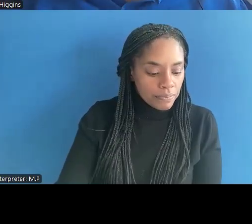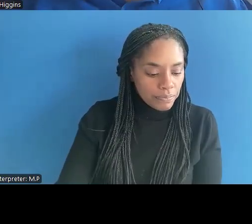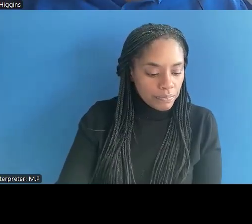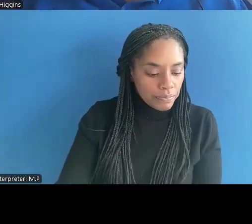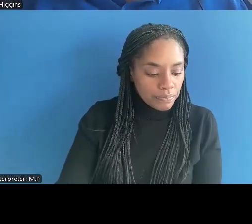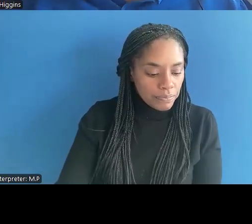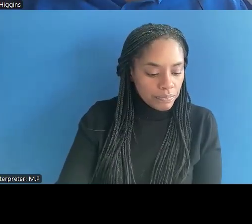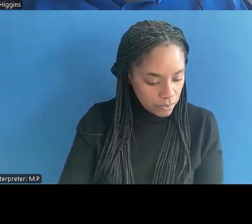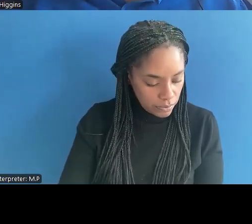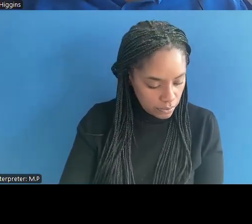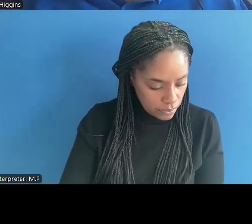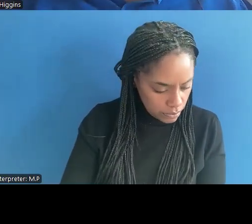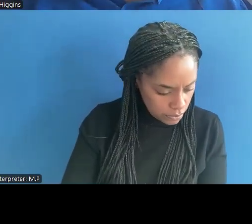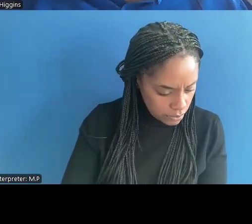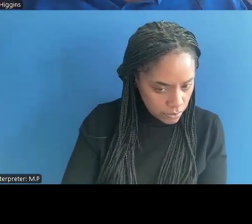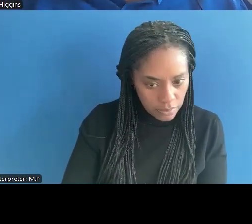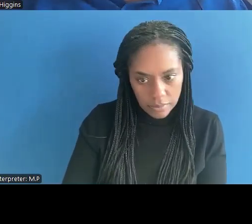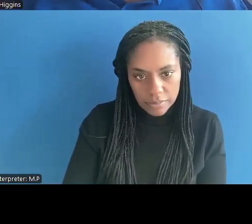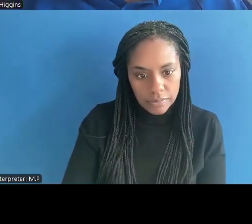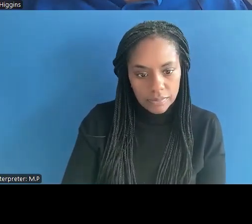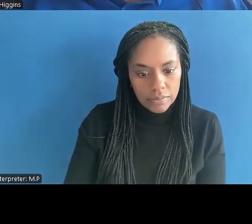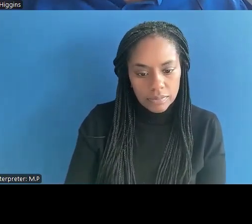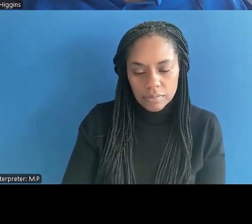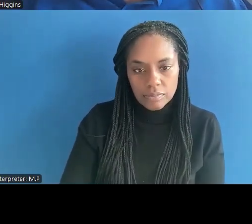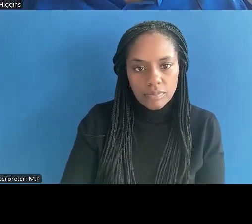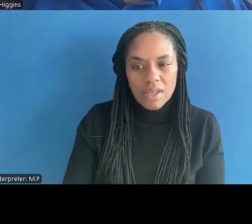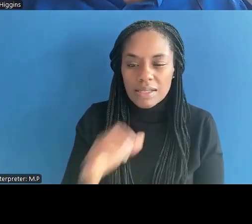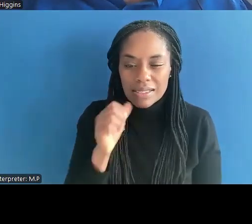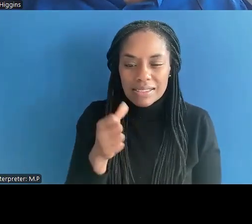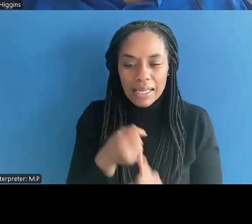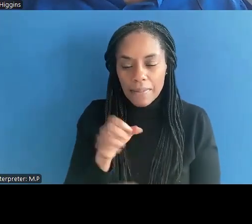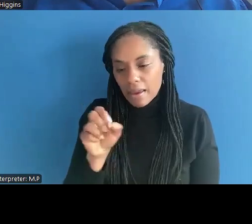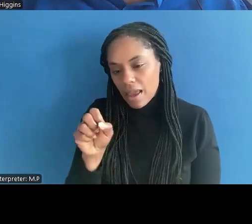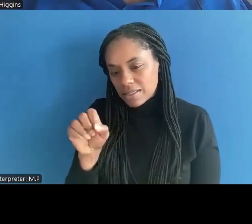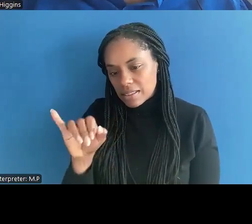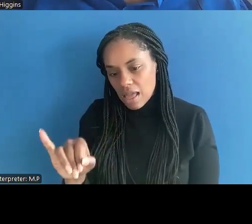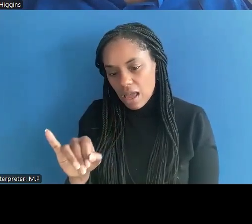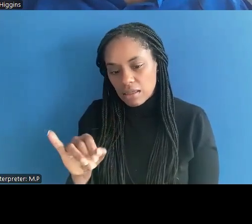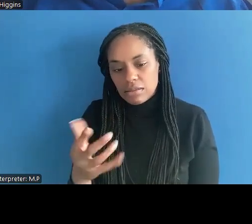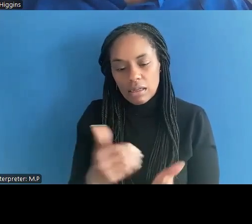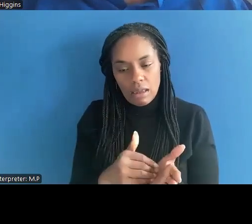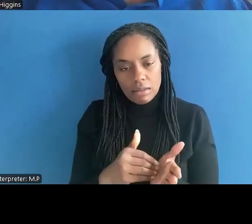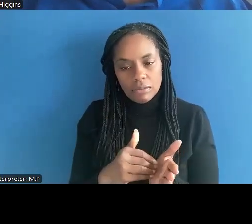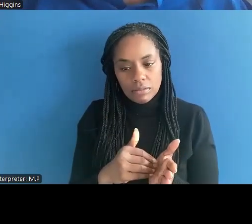So, so it doesn't affect SSI. Again, resource eligibility for SSI, Medi-Cal and other